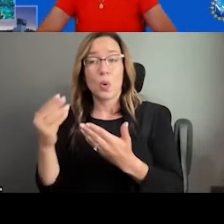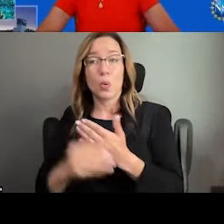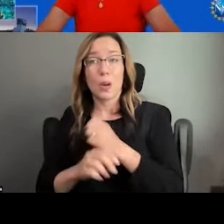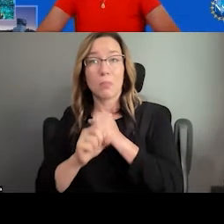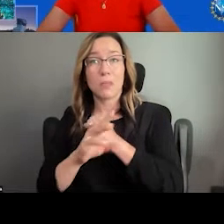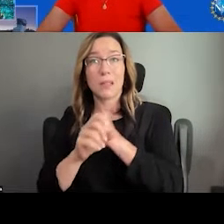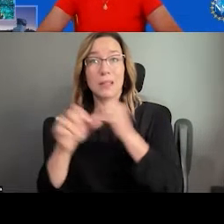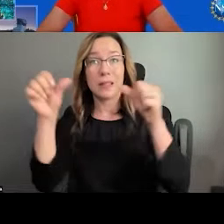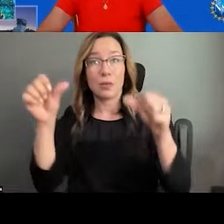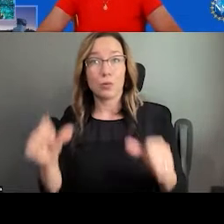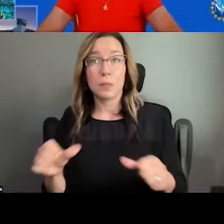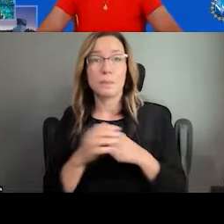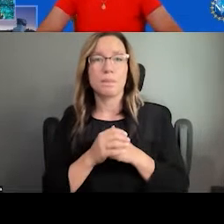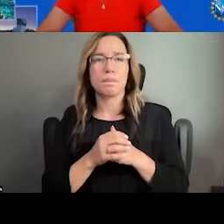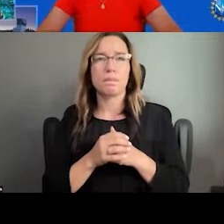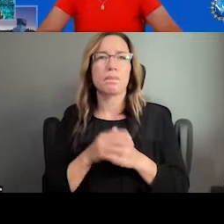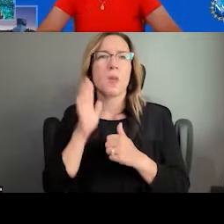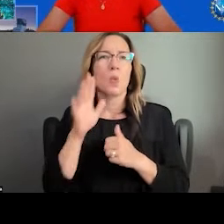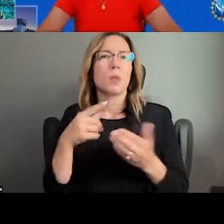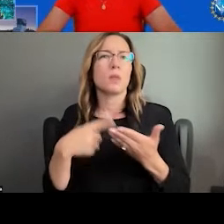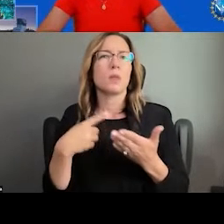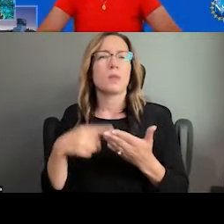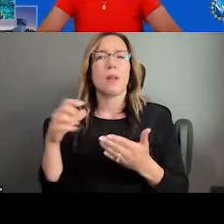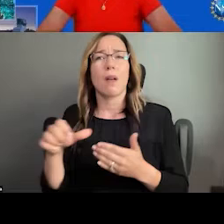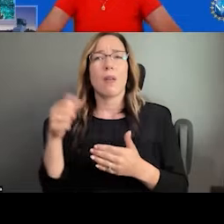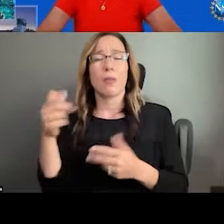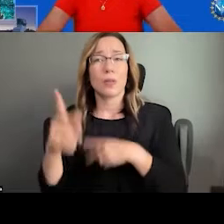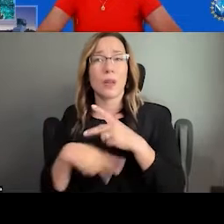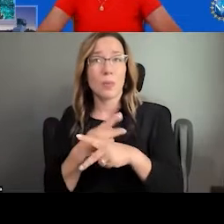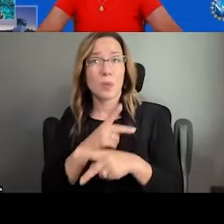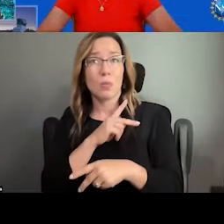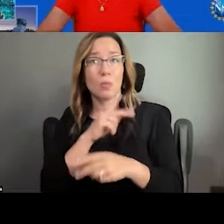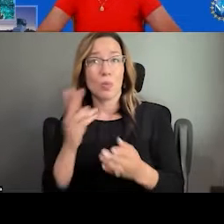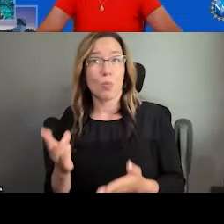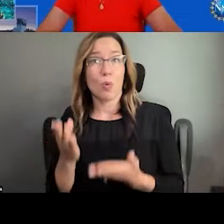I'm going to cover other types of proposals with eligibility criteria.